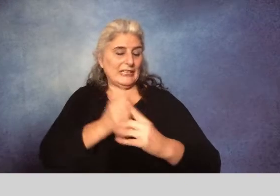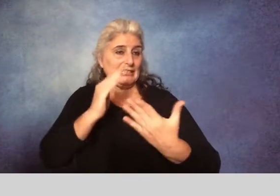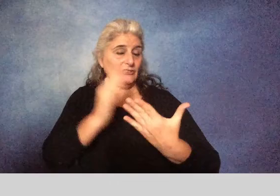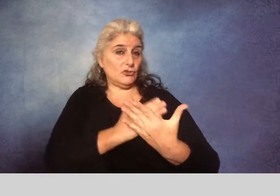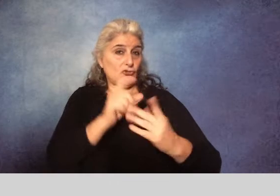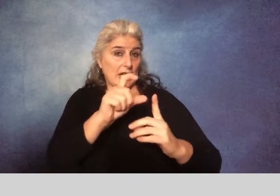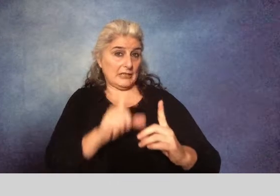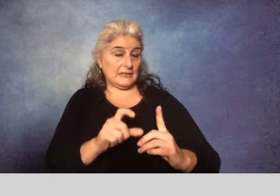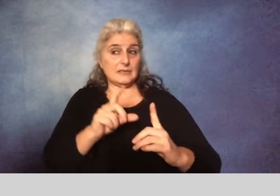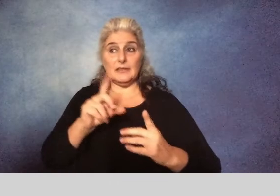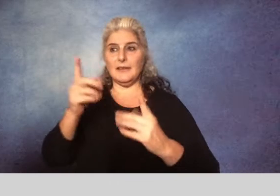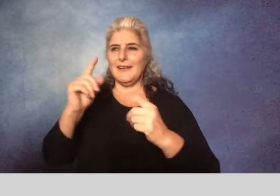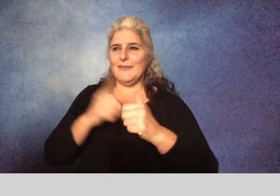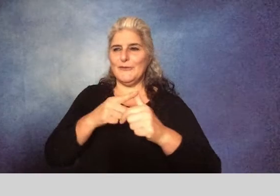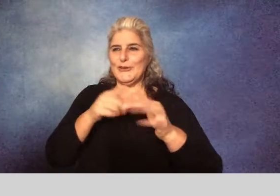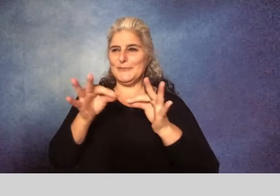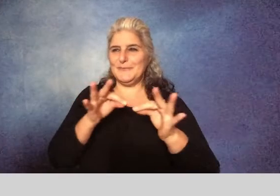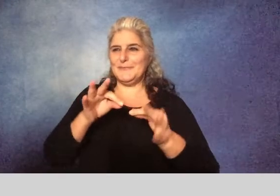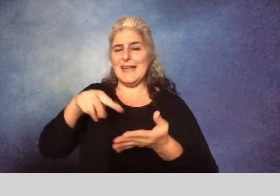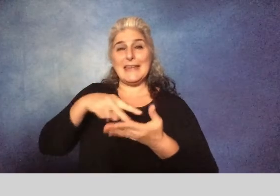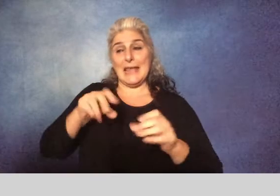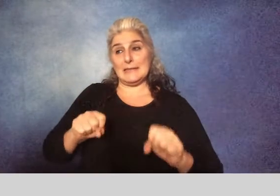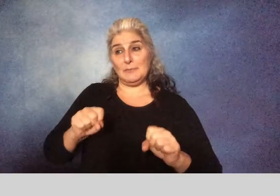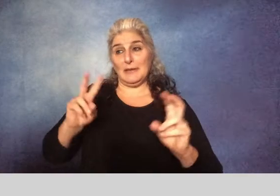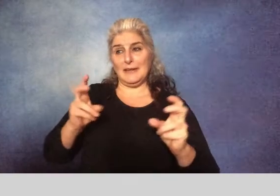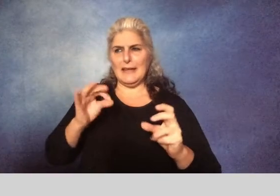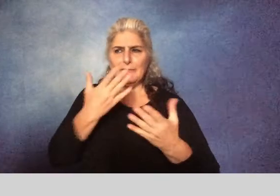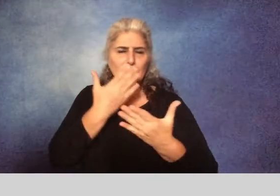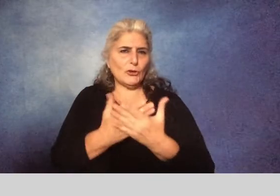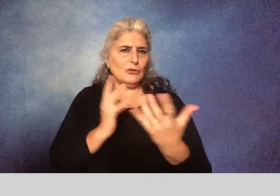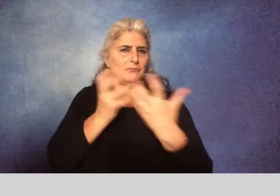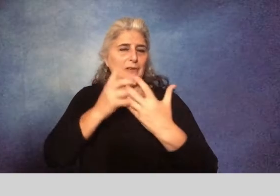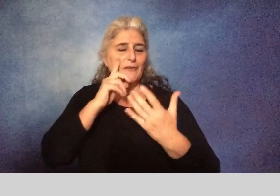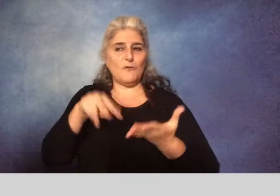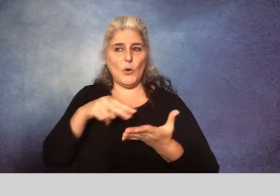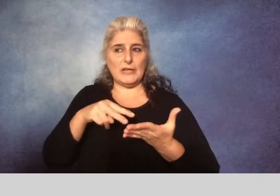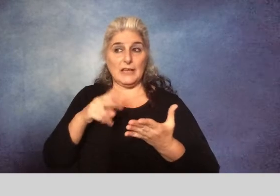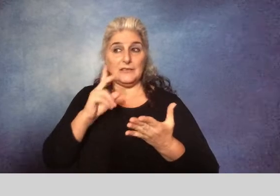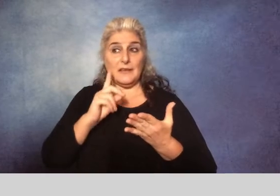Danceability measures how suitable a track is for dancing, and the most danceable tracks in my data come from artists